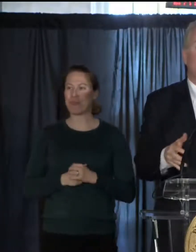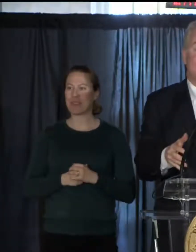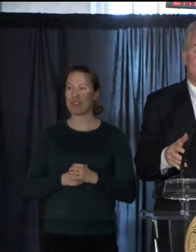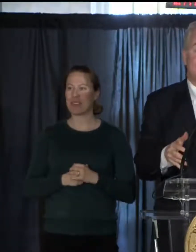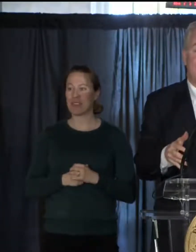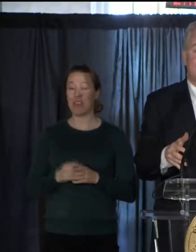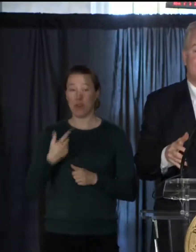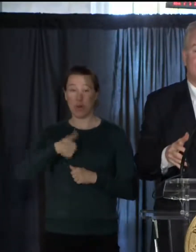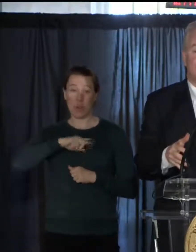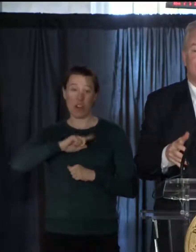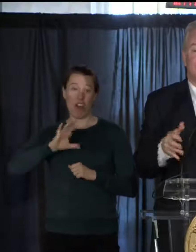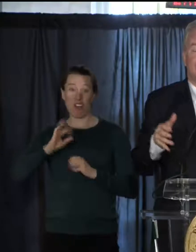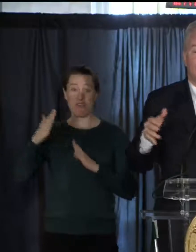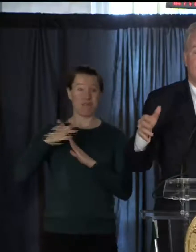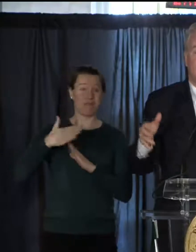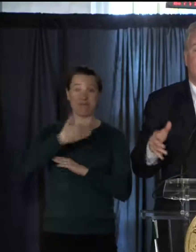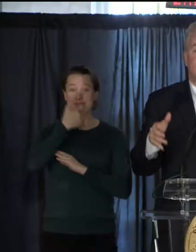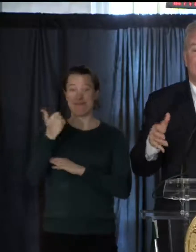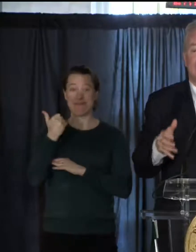GREATEST DEMOCRACY IN THE WORLD BUT IF WE ARE REALLY GOING TO